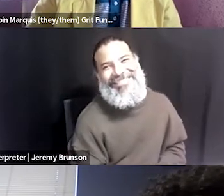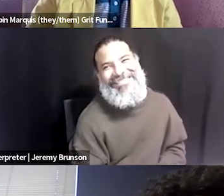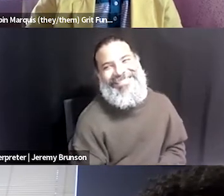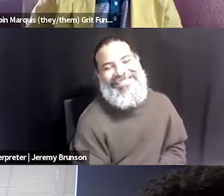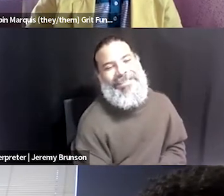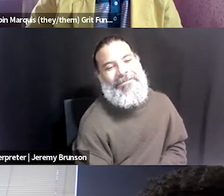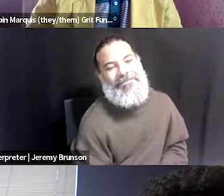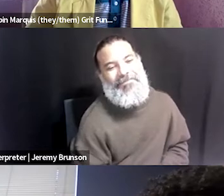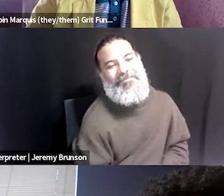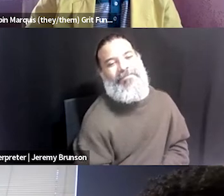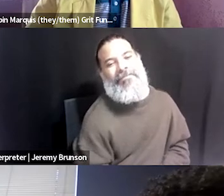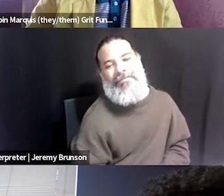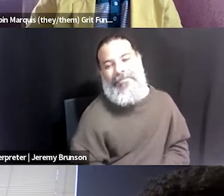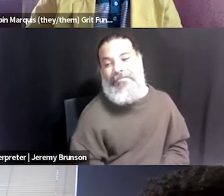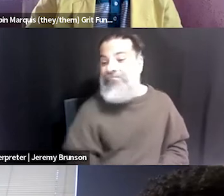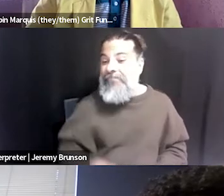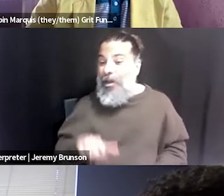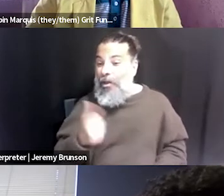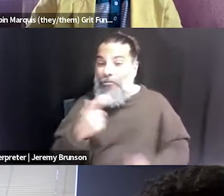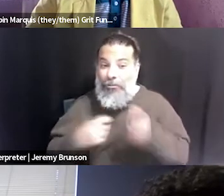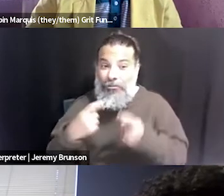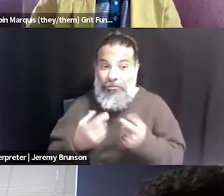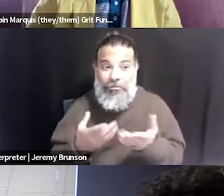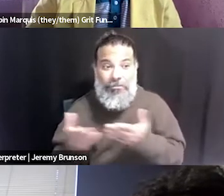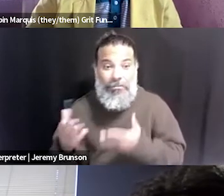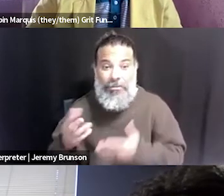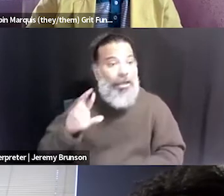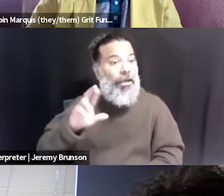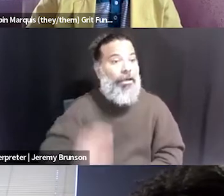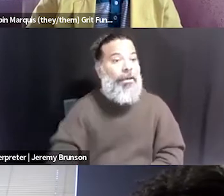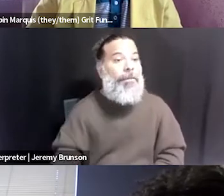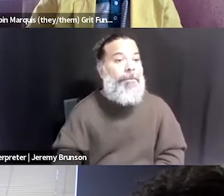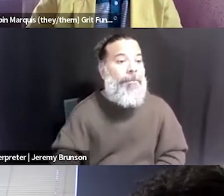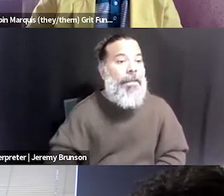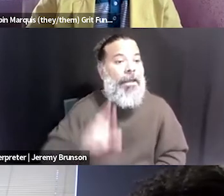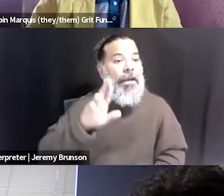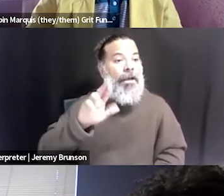Did you, did somebody else have a question? Yeah.